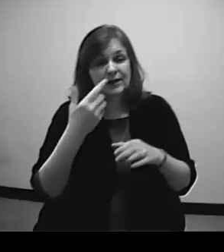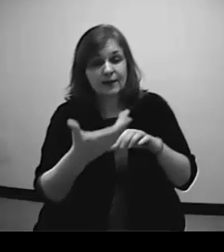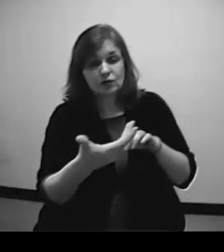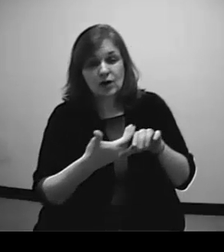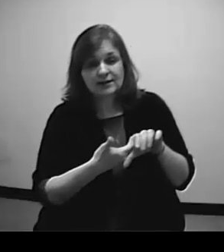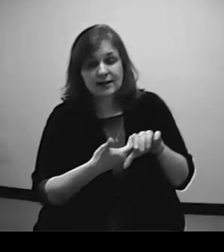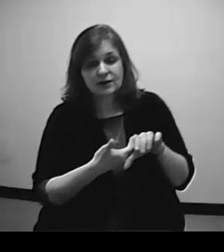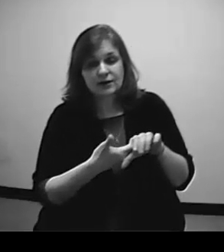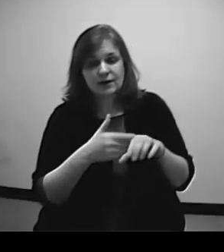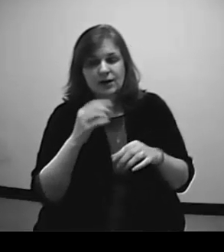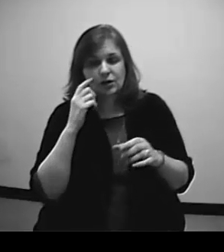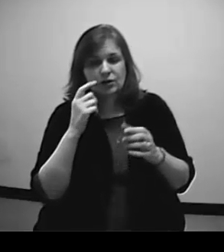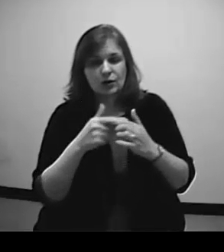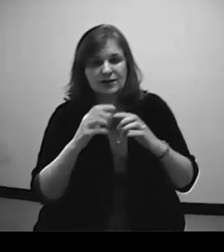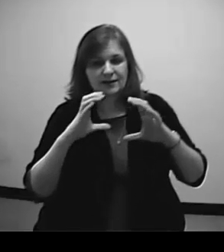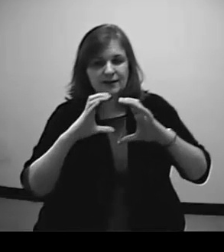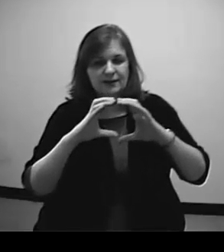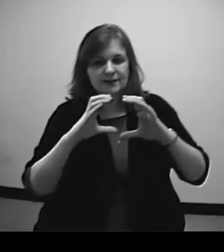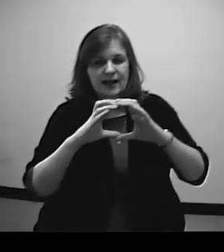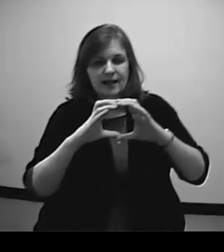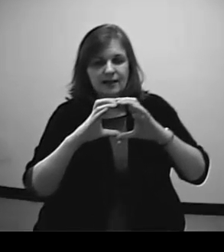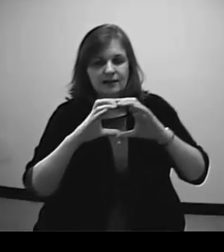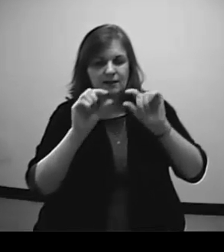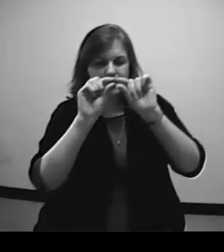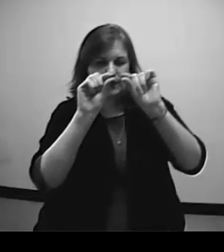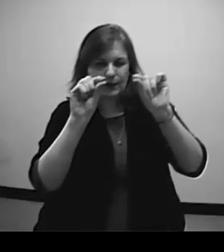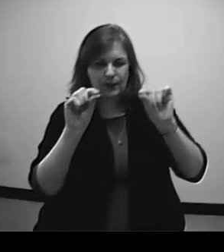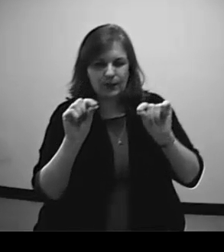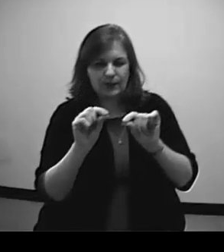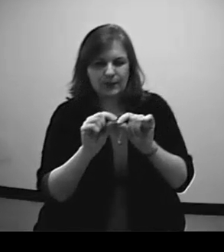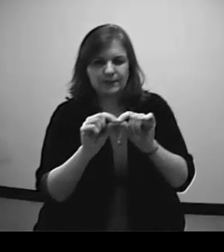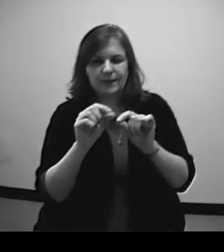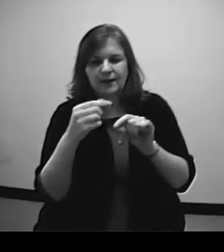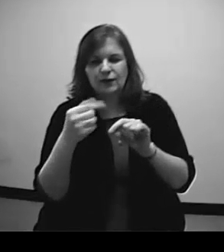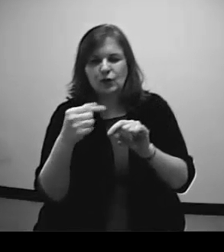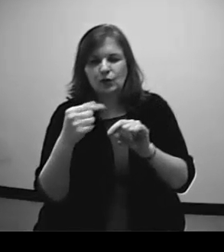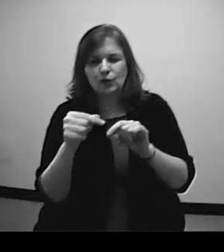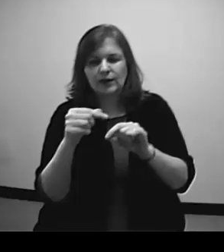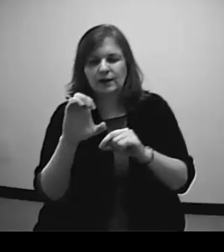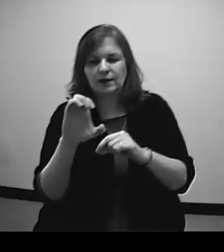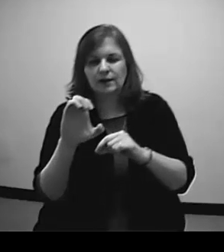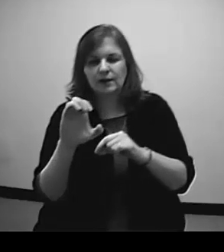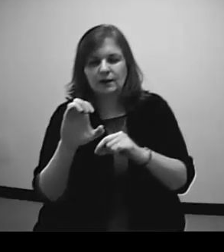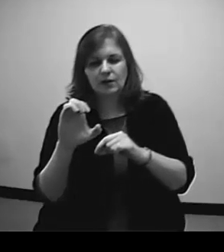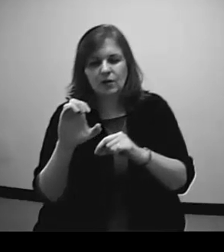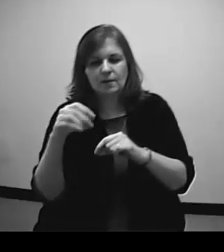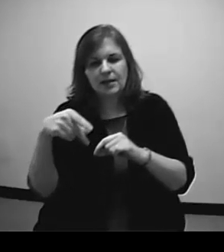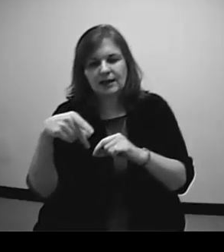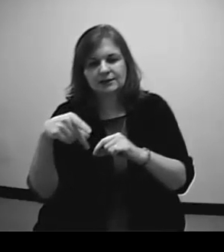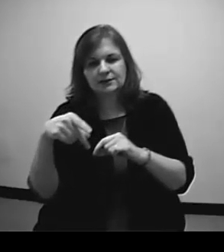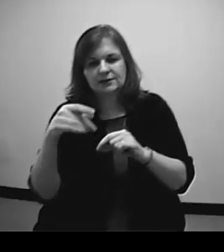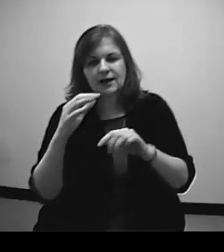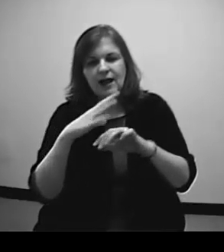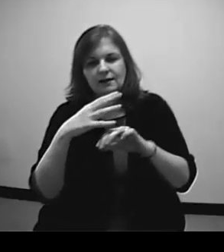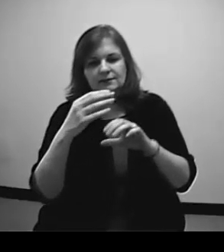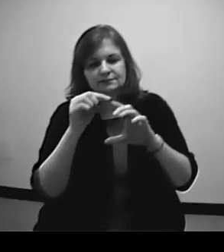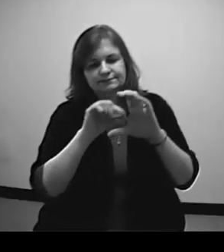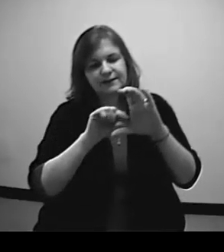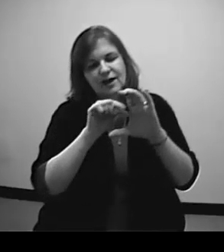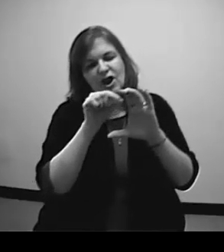that the chloroplasts are pushed to the outside of those cells -- they are lining those cells